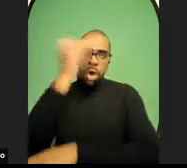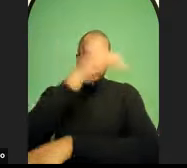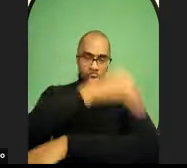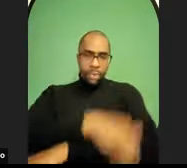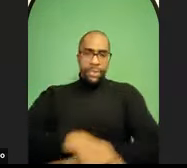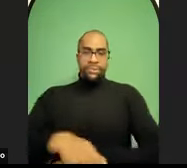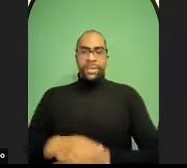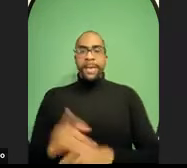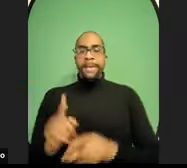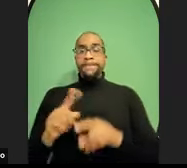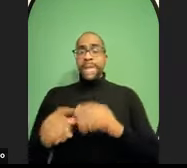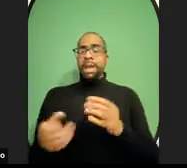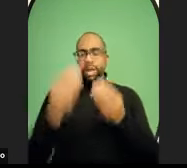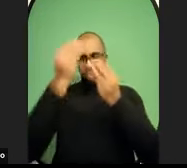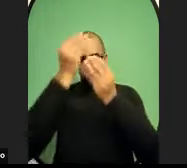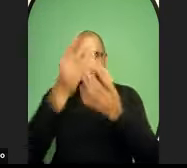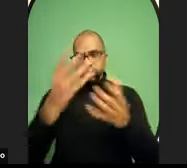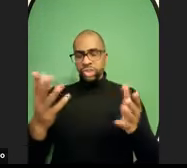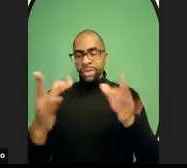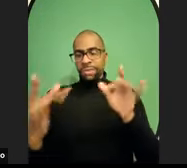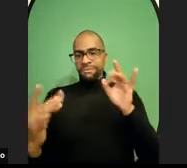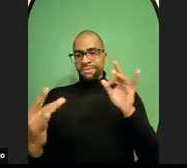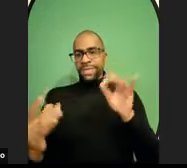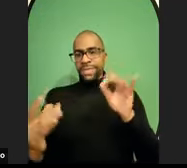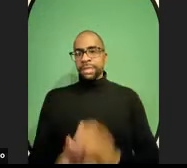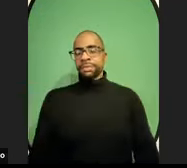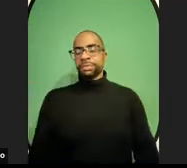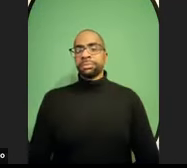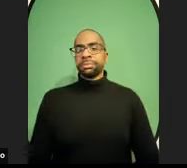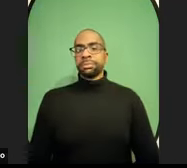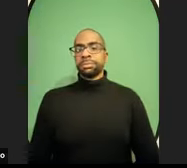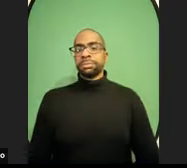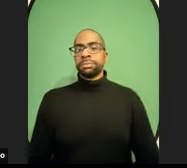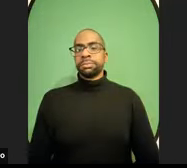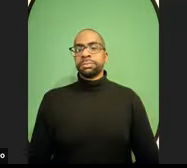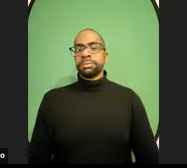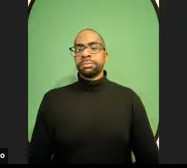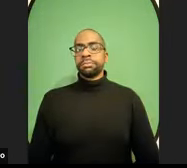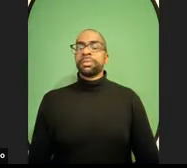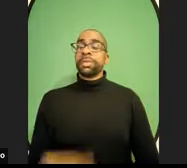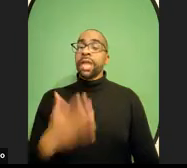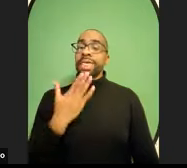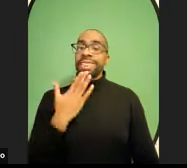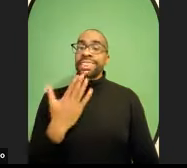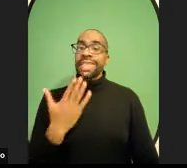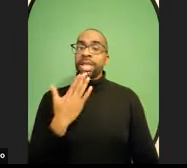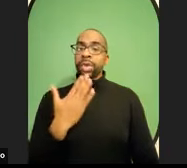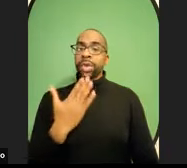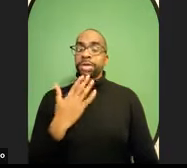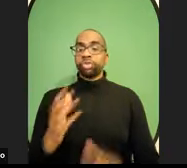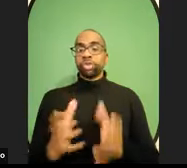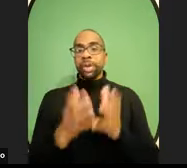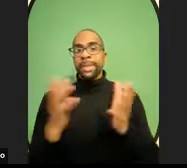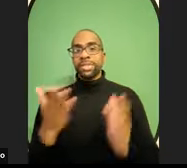the of time you know they're there the whole day. So, I'm definitely wish So, I'm definitely will share that feedback with our colleagues the busing. right room